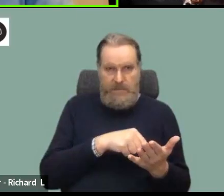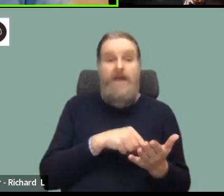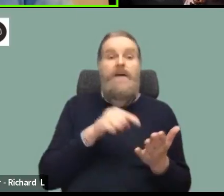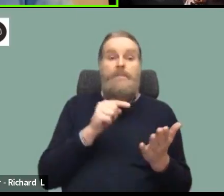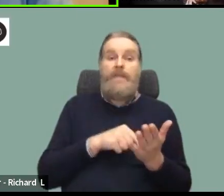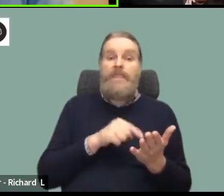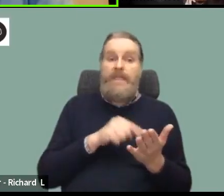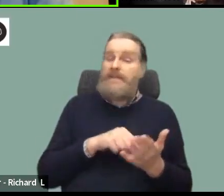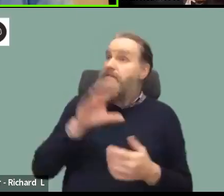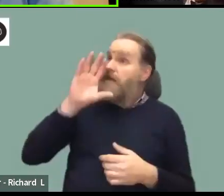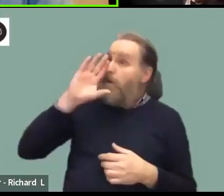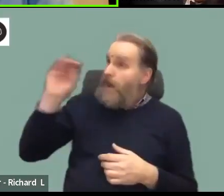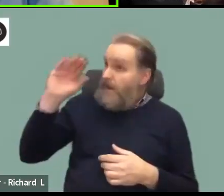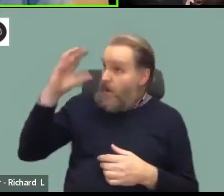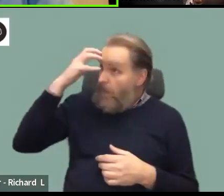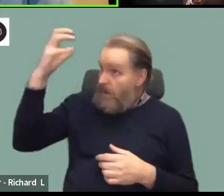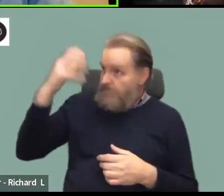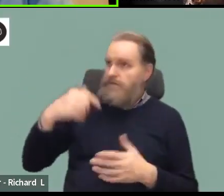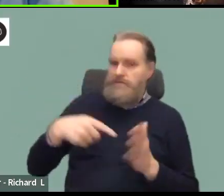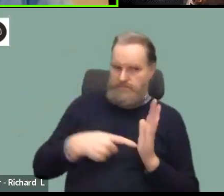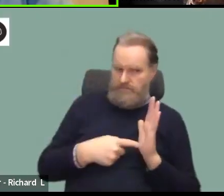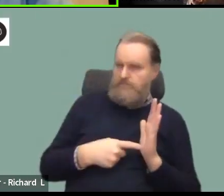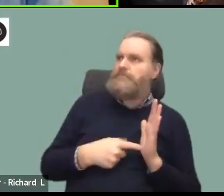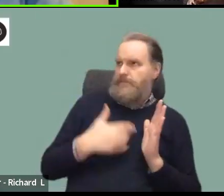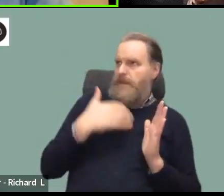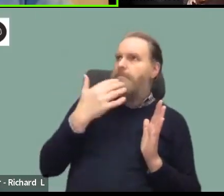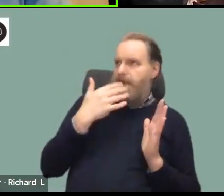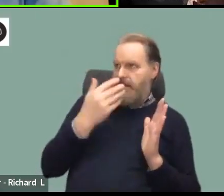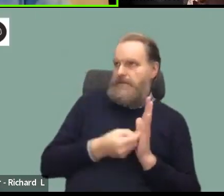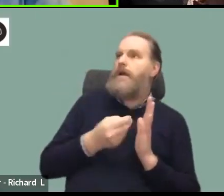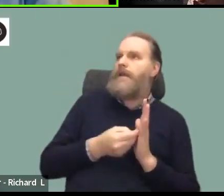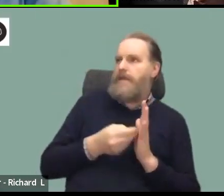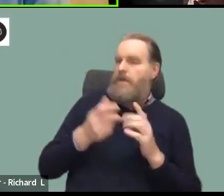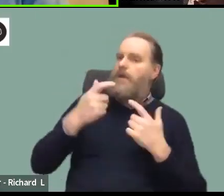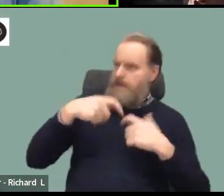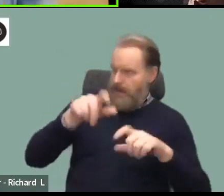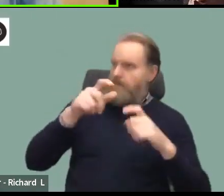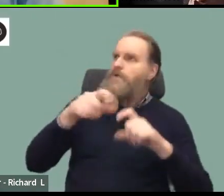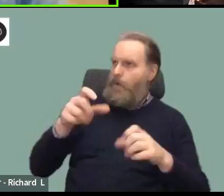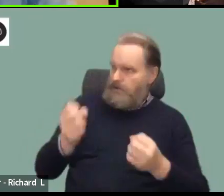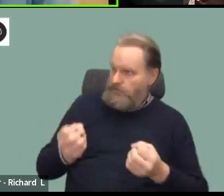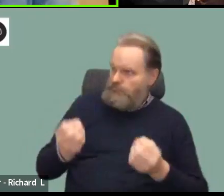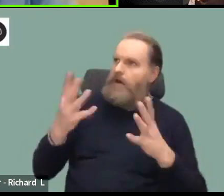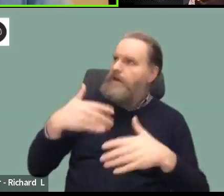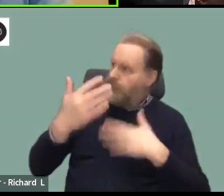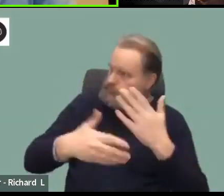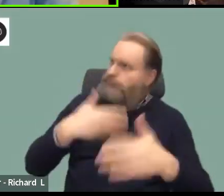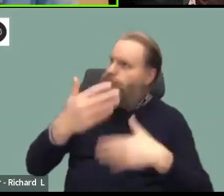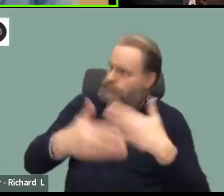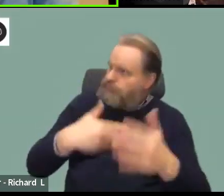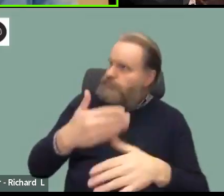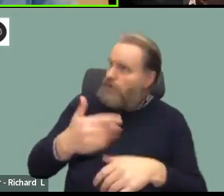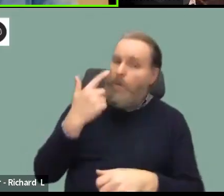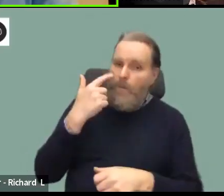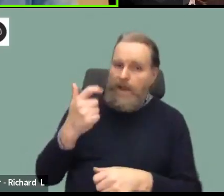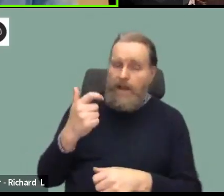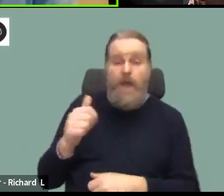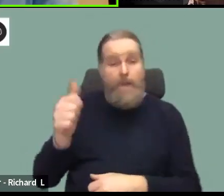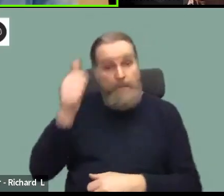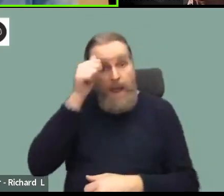to use it is just giving a signal use it is just giving a signal that. we want to show we want to show the government that we can keep going. And the final point because I do accept not everyone is happy